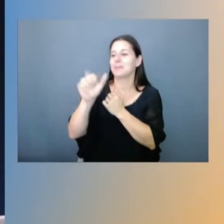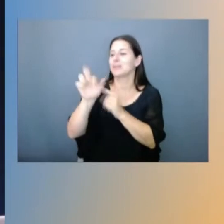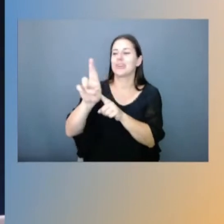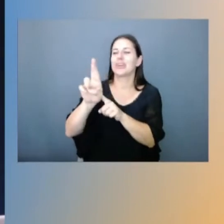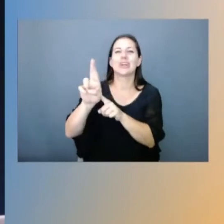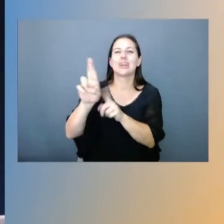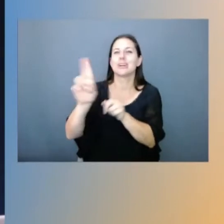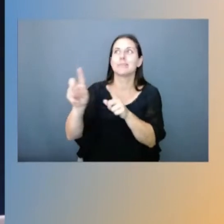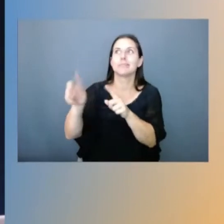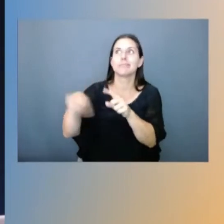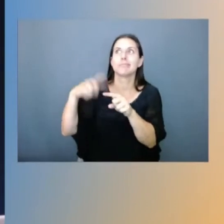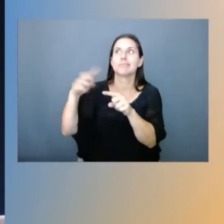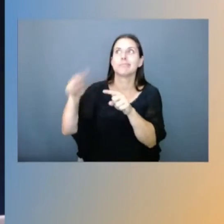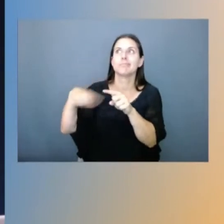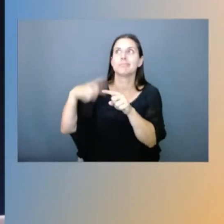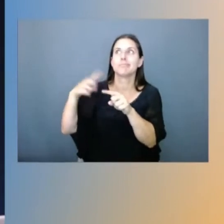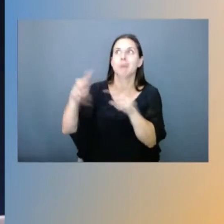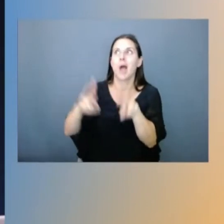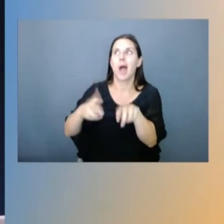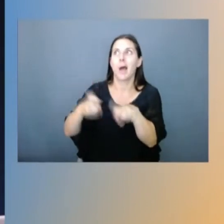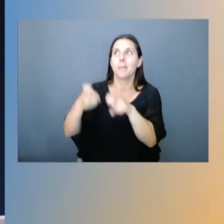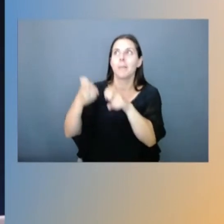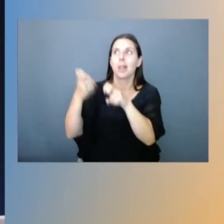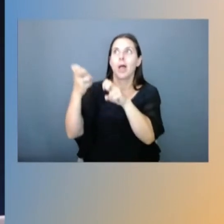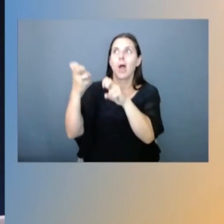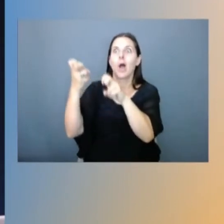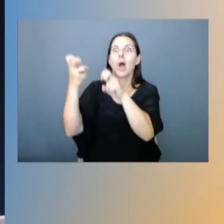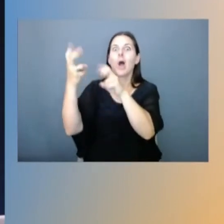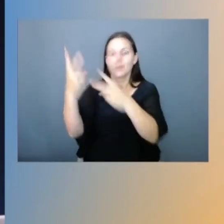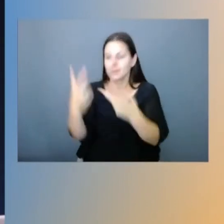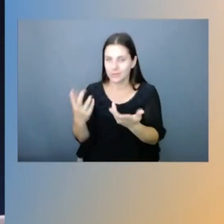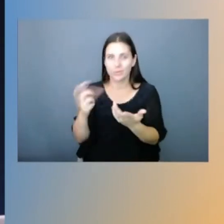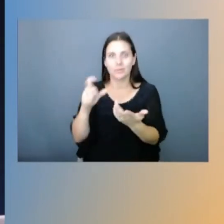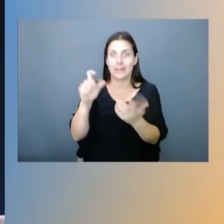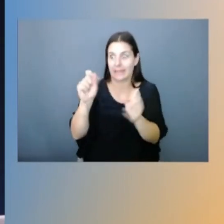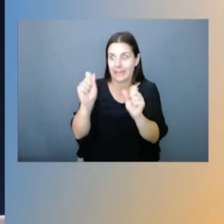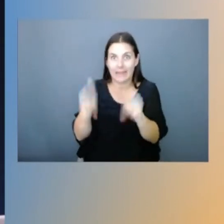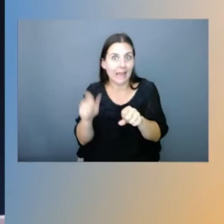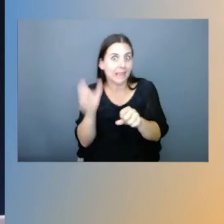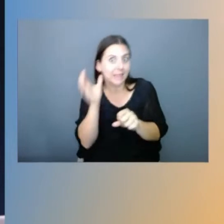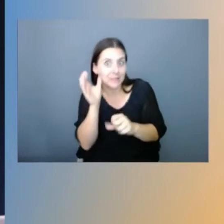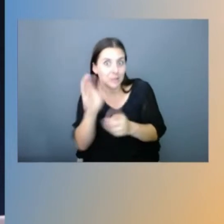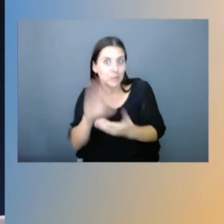You're like, "Am I gonna be listening to that song today?" or what have you, but this is, we're now all accustomed to,